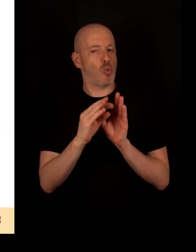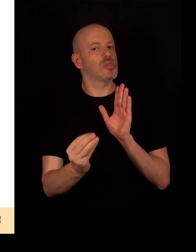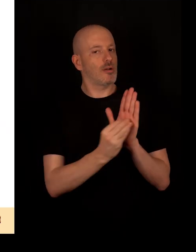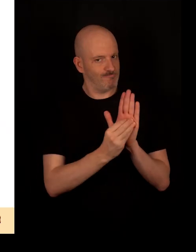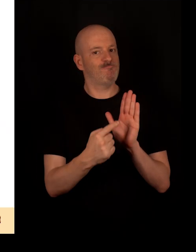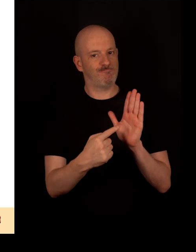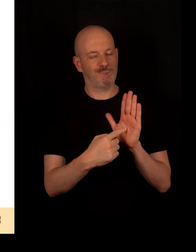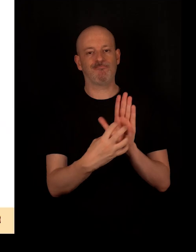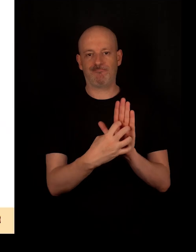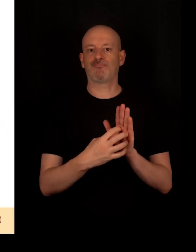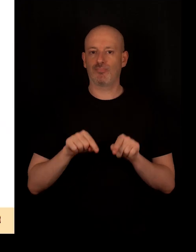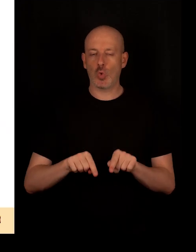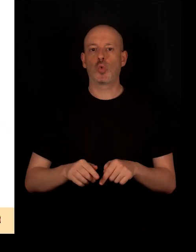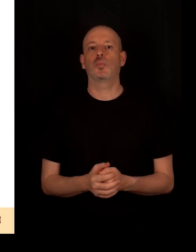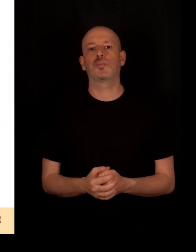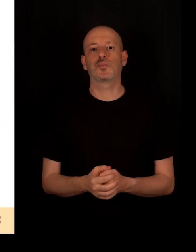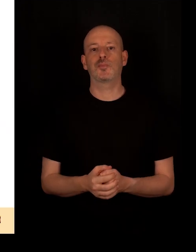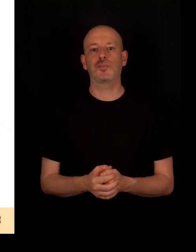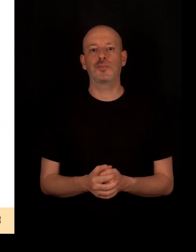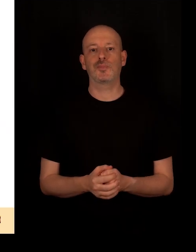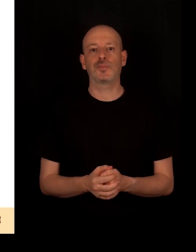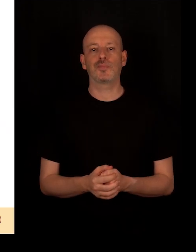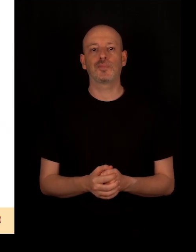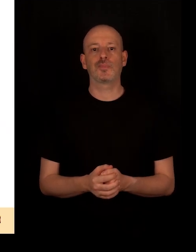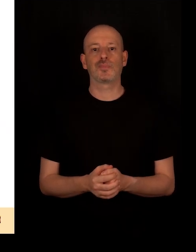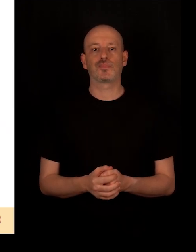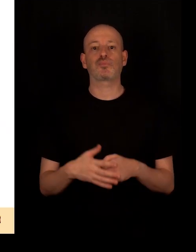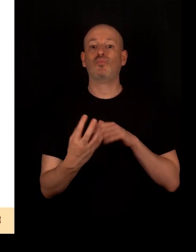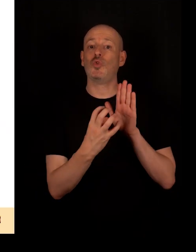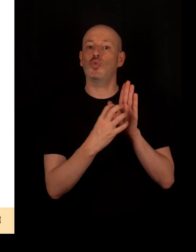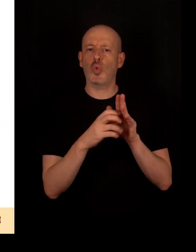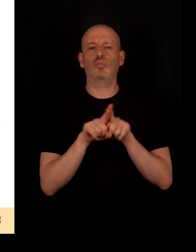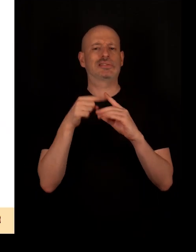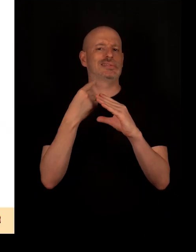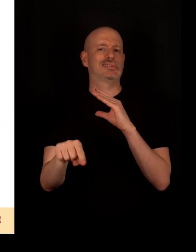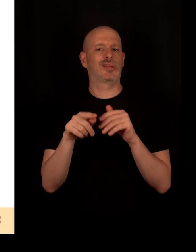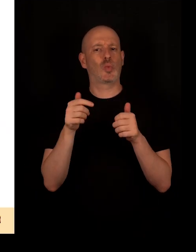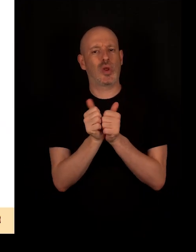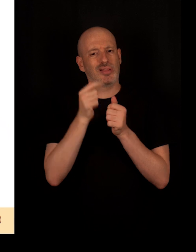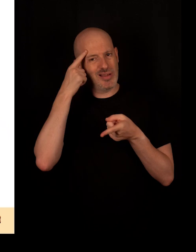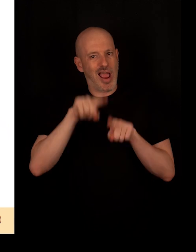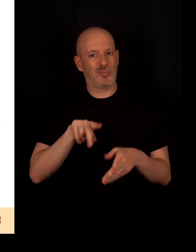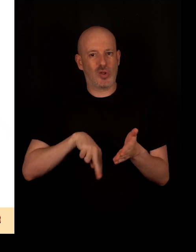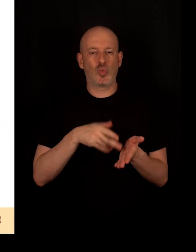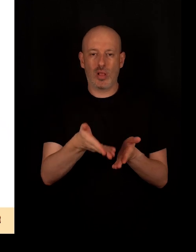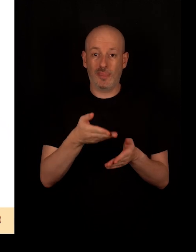it is important to include them. The logos will be also sent to you with the grant agreement.